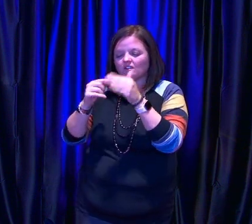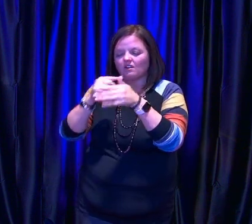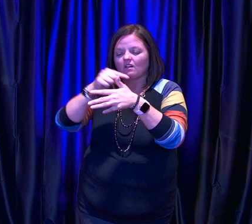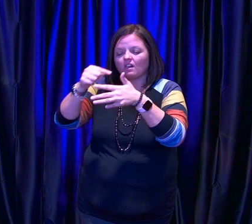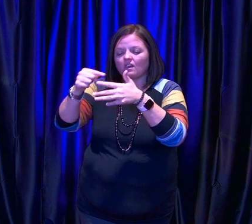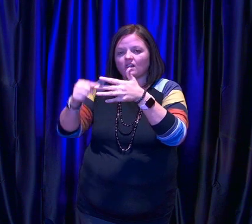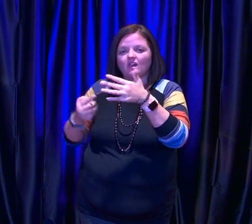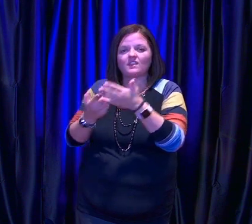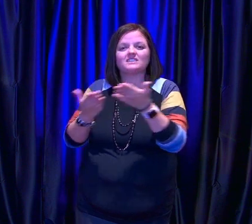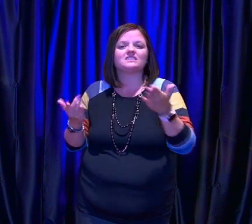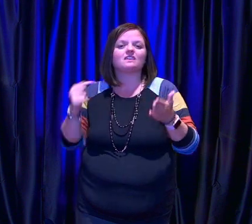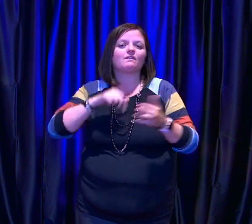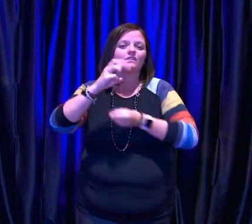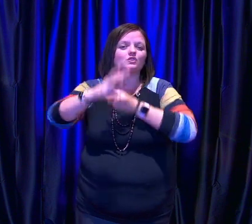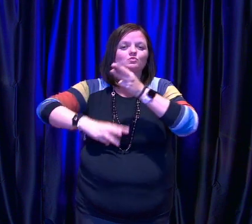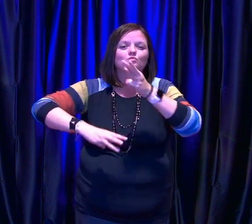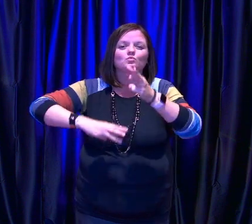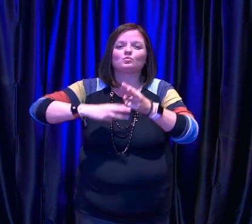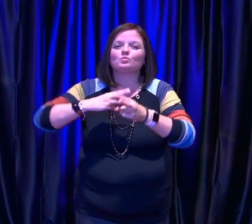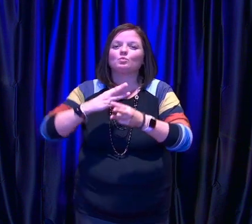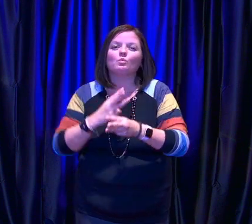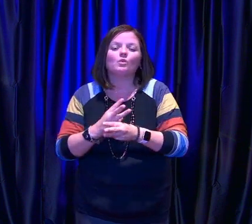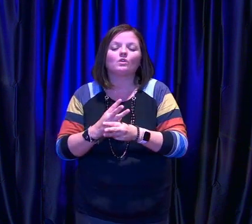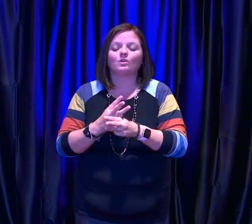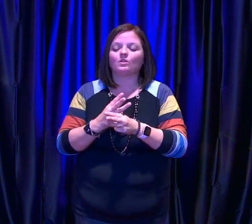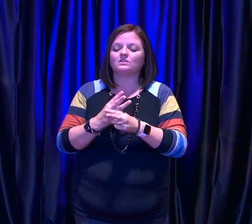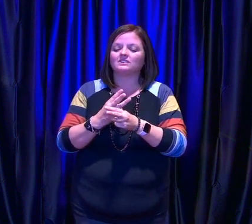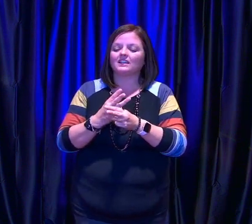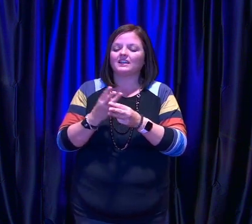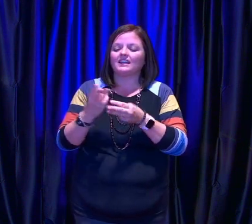stuff of this world and and just getting all the gusto you